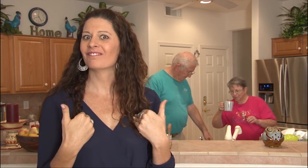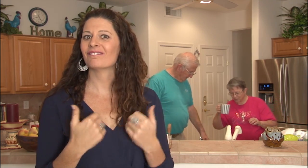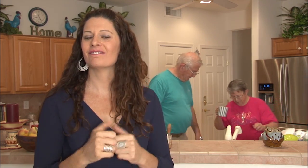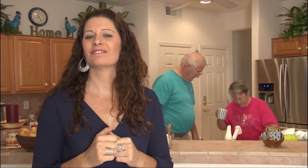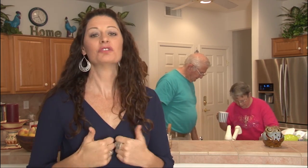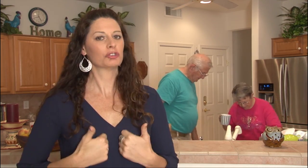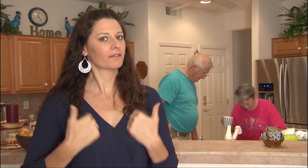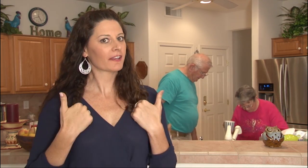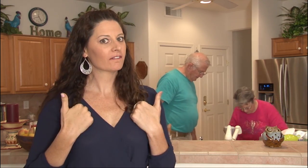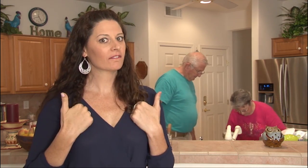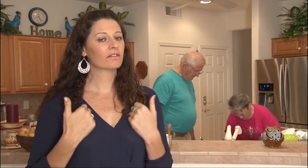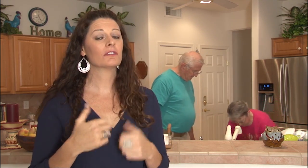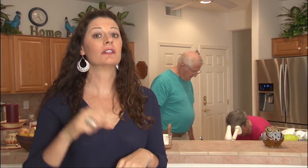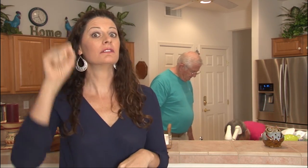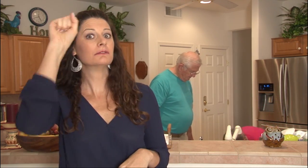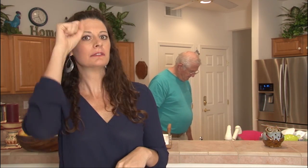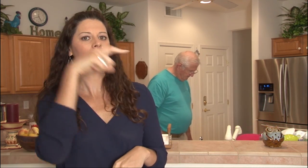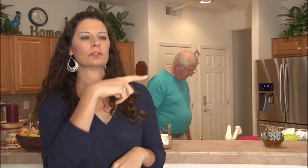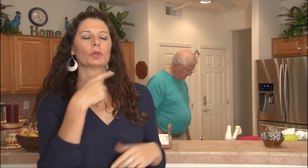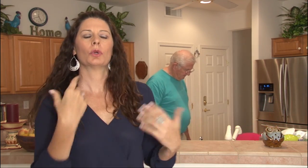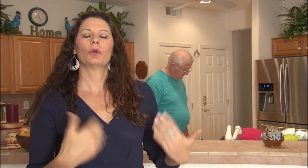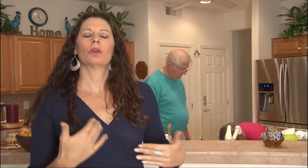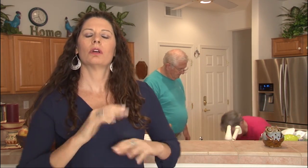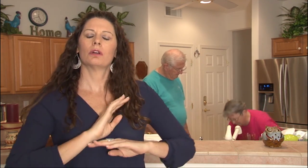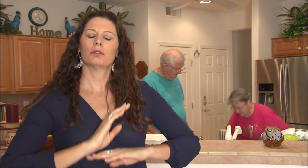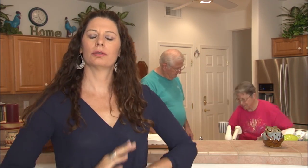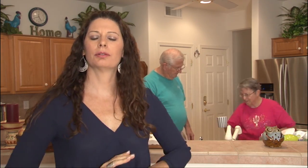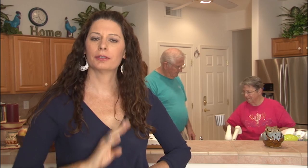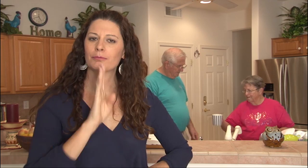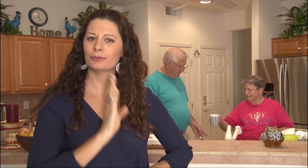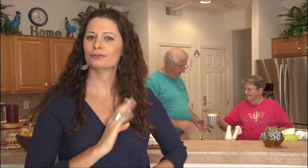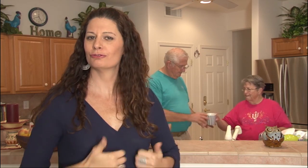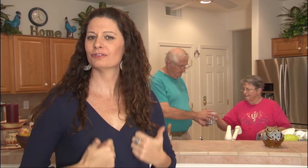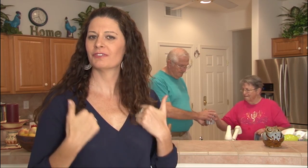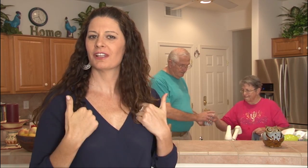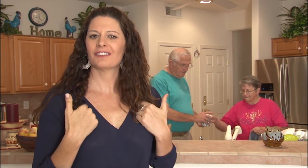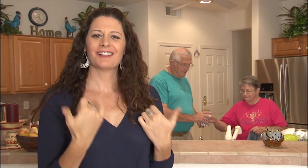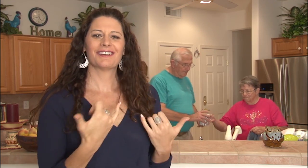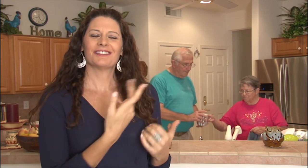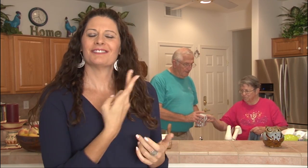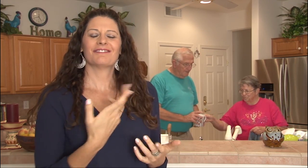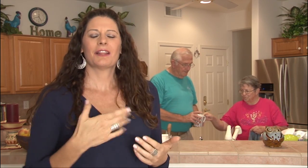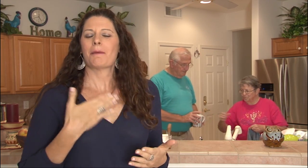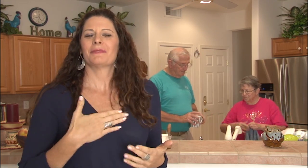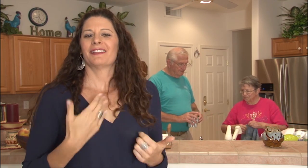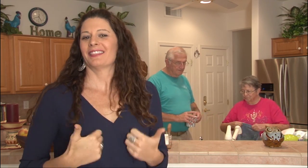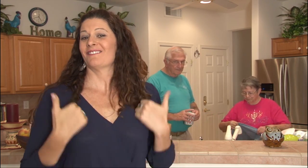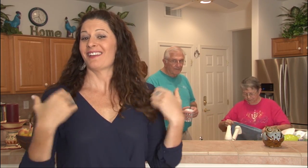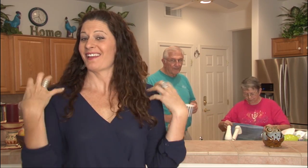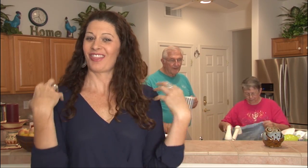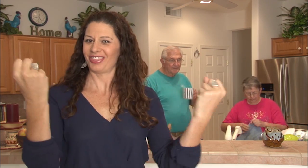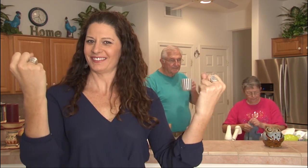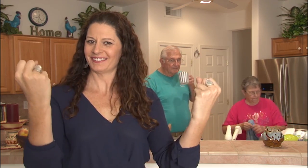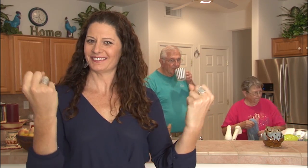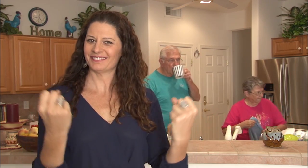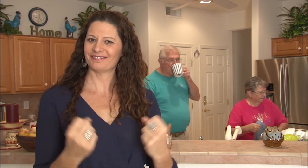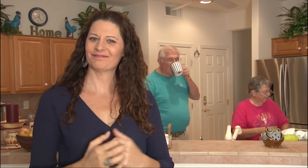daughter was also recently diagnosed. While the treatment was a scary process Buddy says he couldn't be happier Bernice is healthy again.